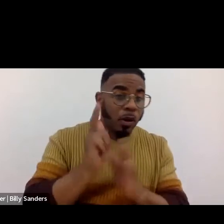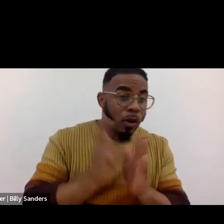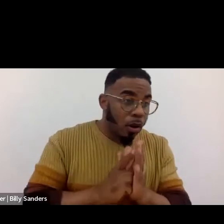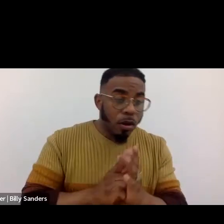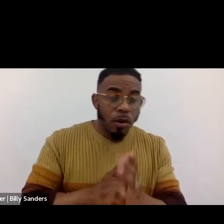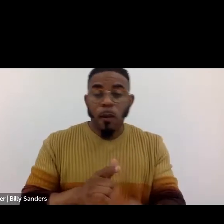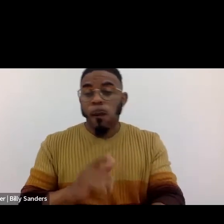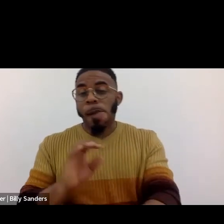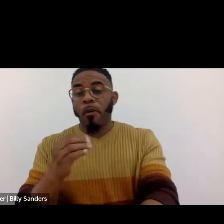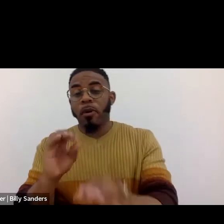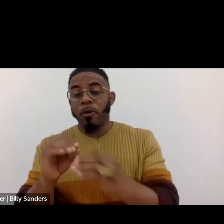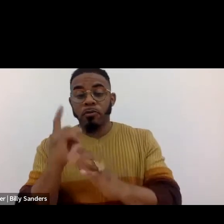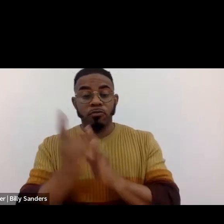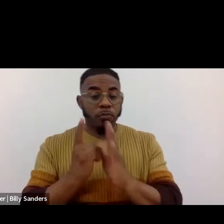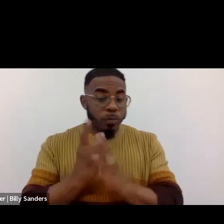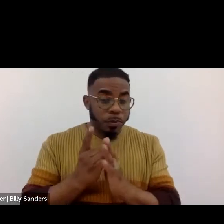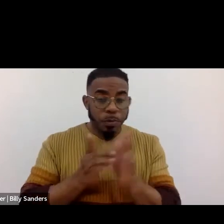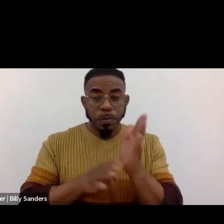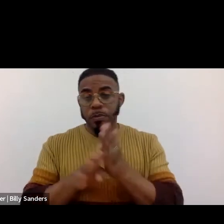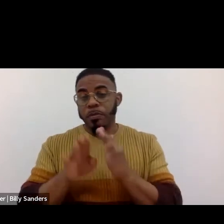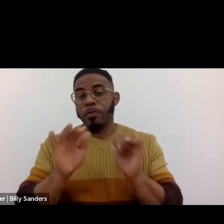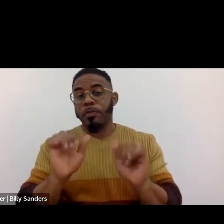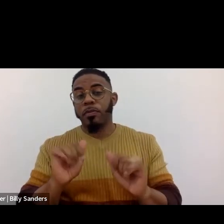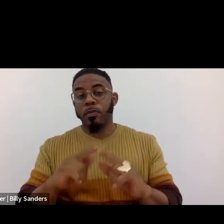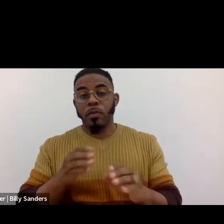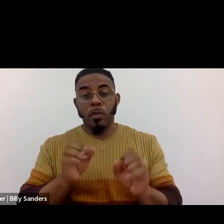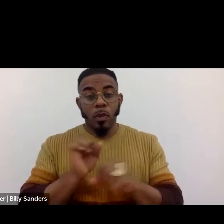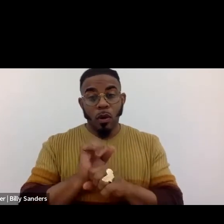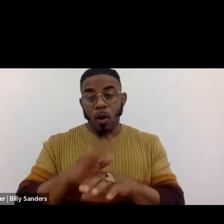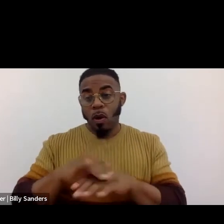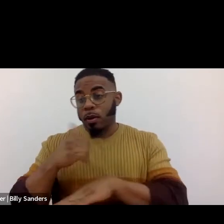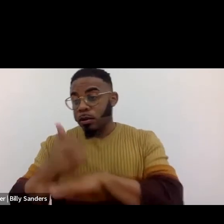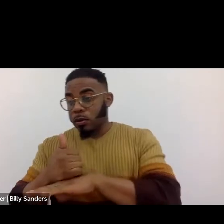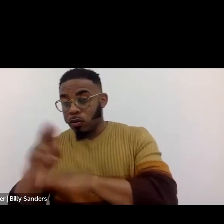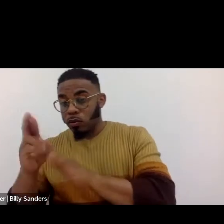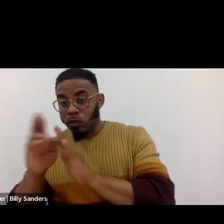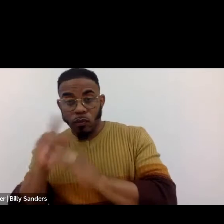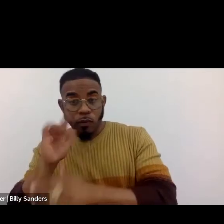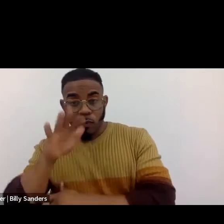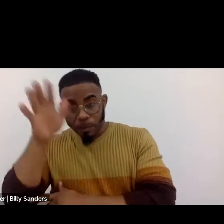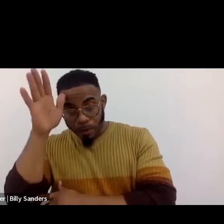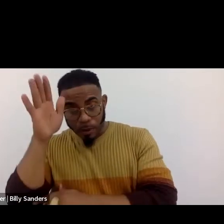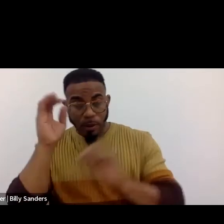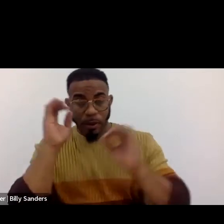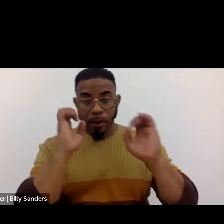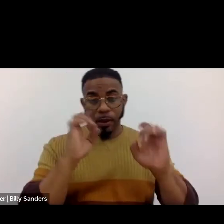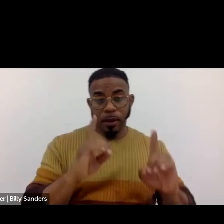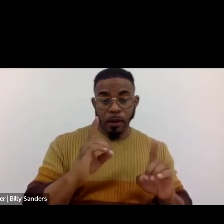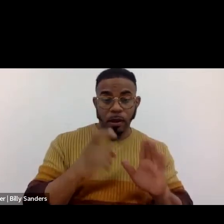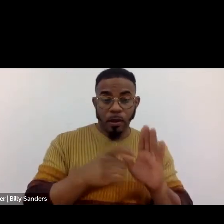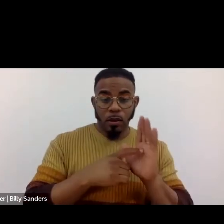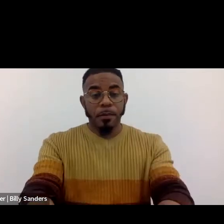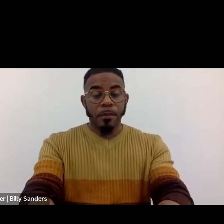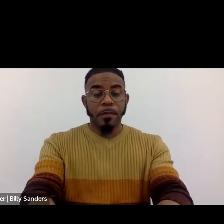the number of hours minors are allowed to work, on set rules for parents, and educational requirements.